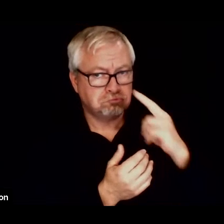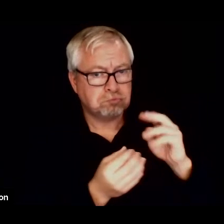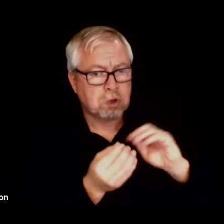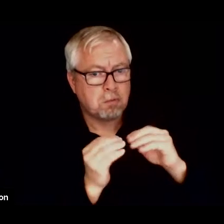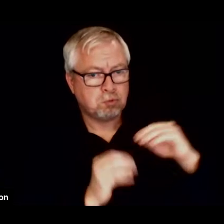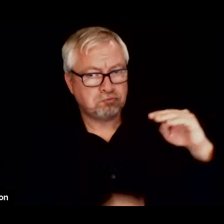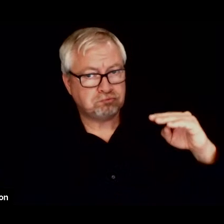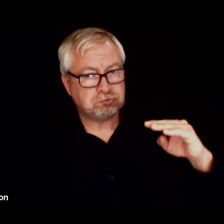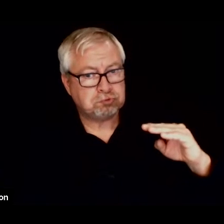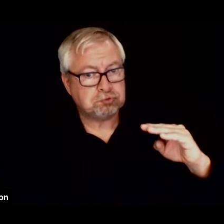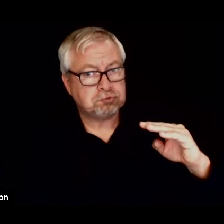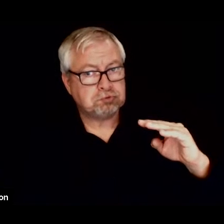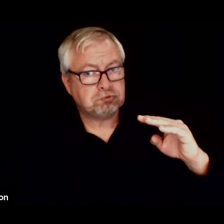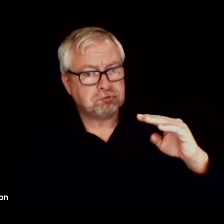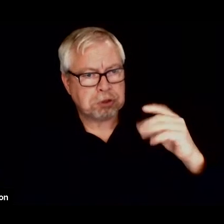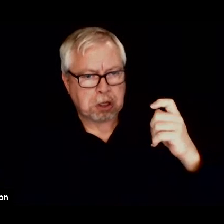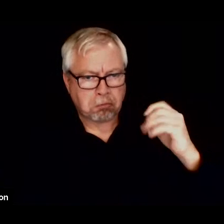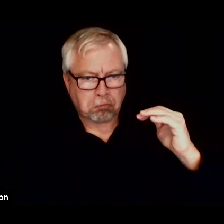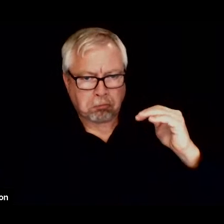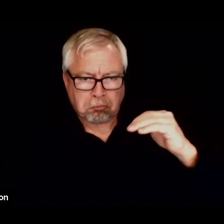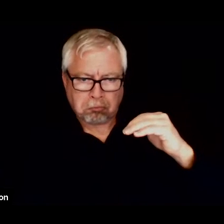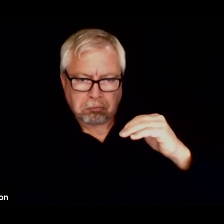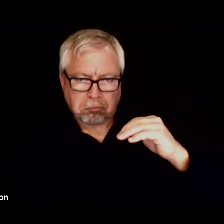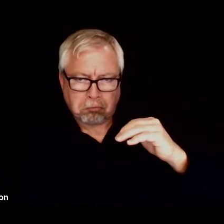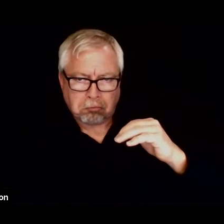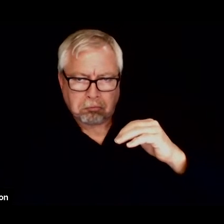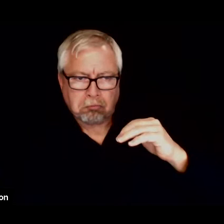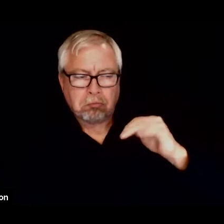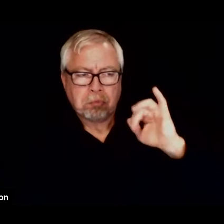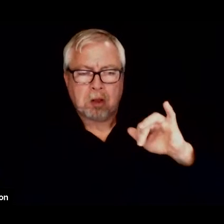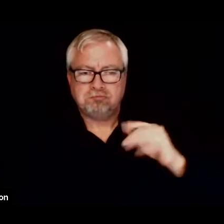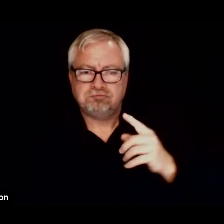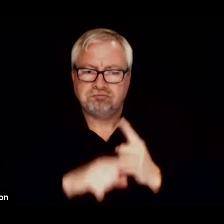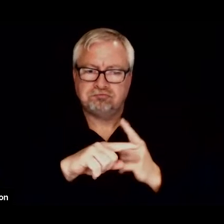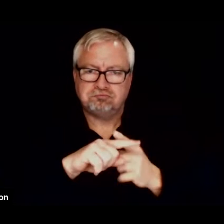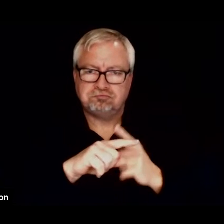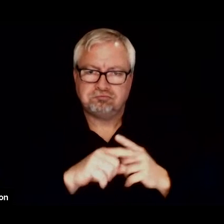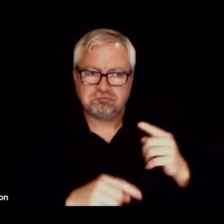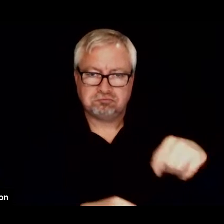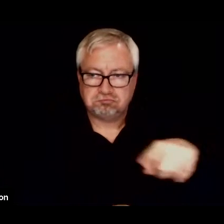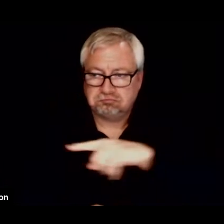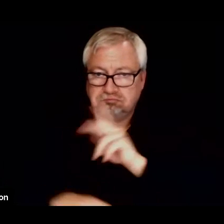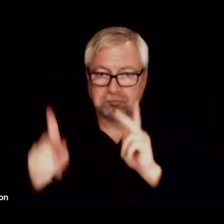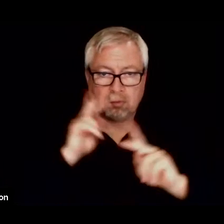changing their plans as difficult as that was um we're not seeing at least in these in these